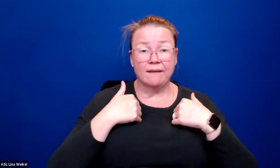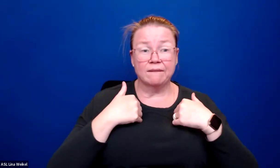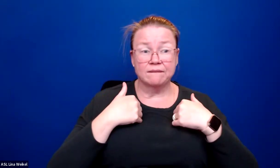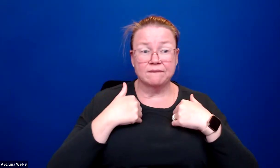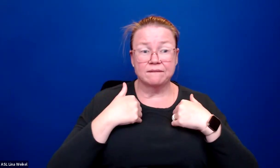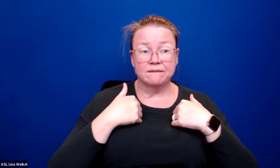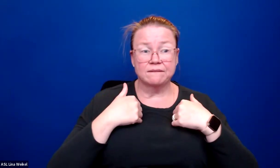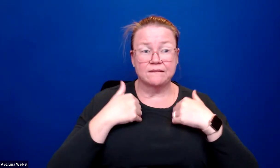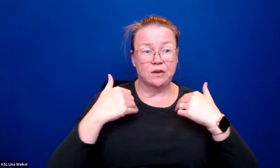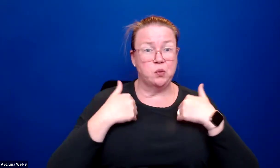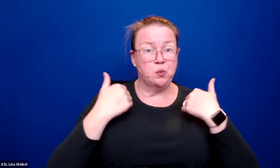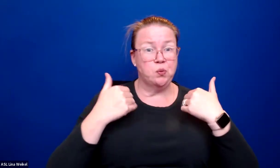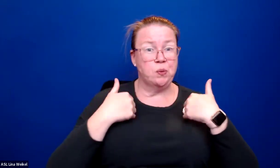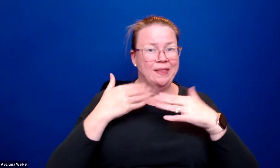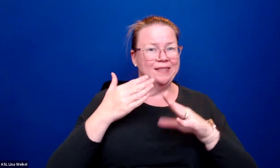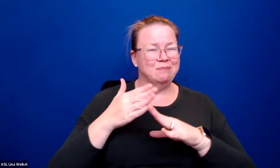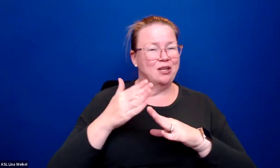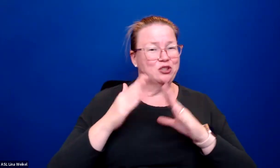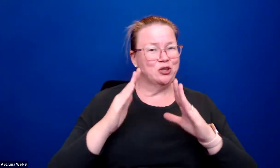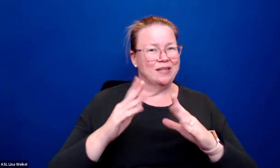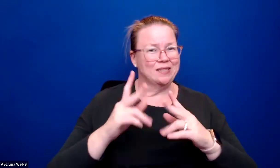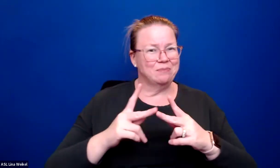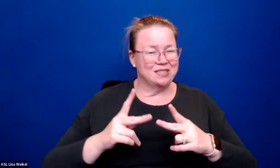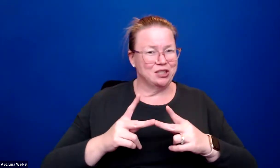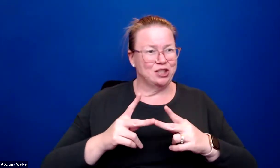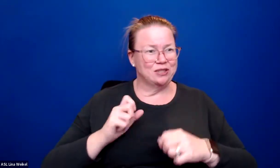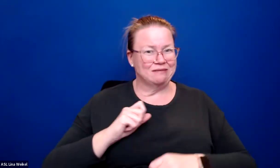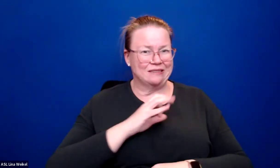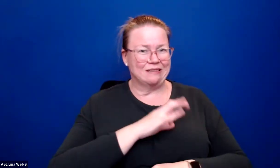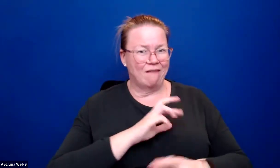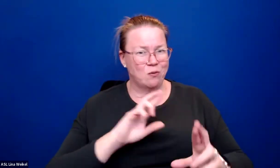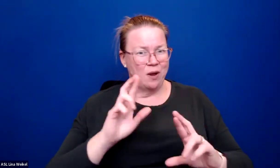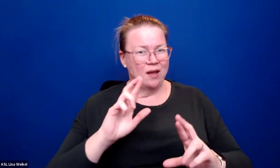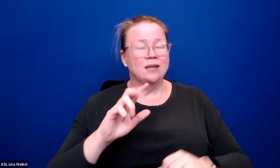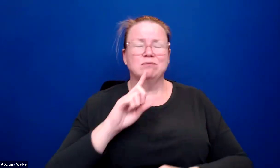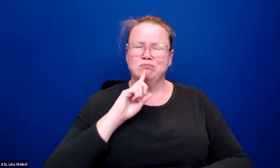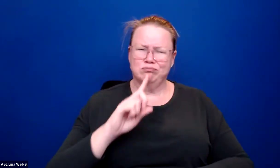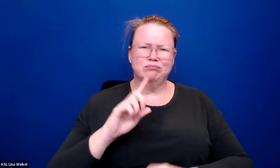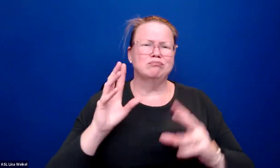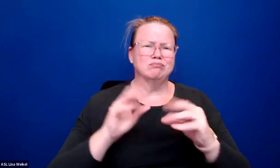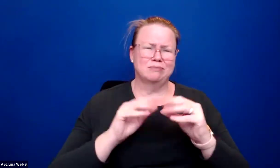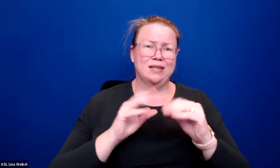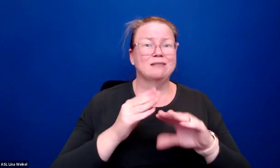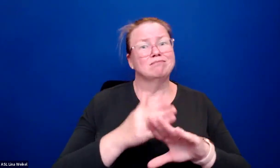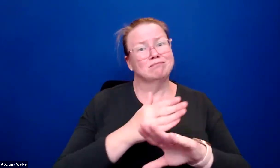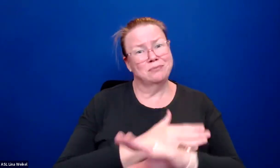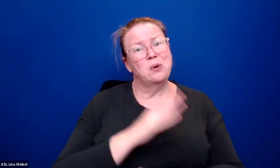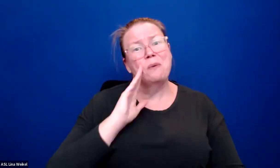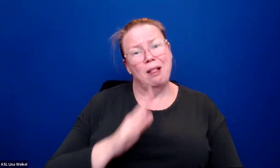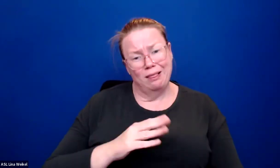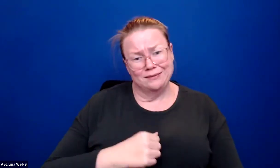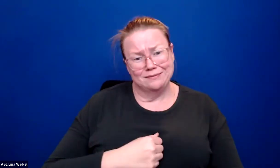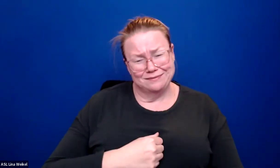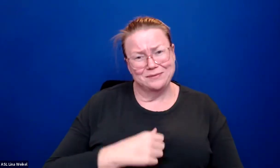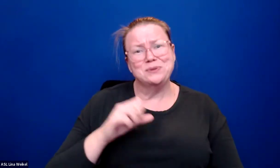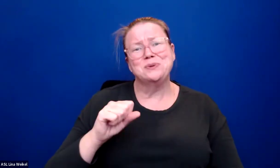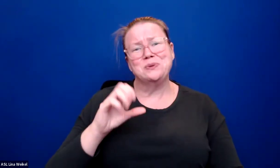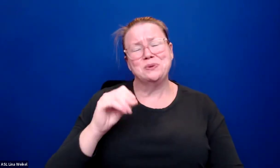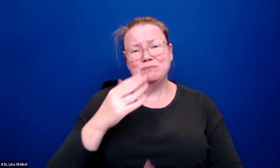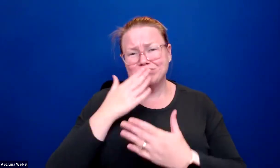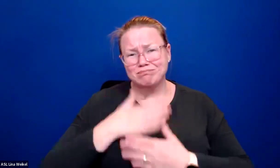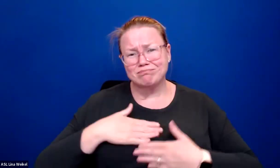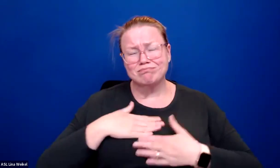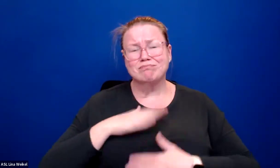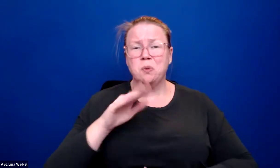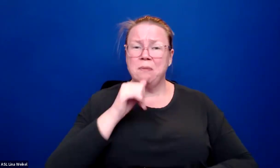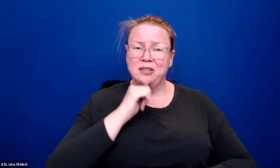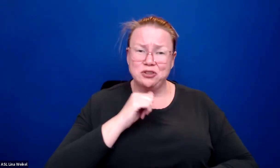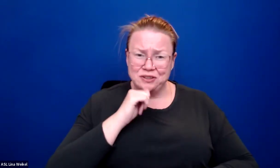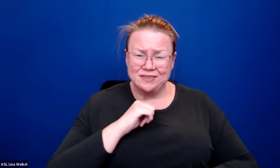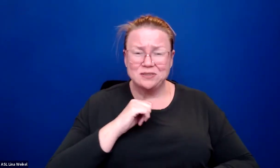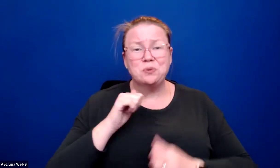Elissa w/ APRIL: the Youth specialist position stacked up. I'm sure the calls will get better, so I appreciate your patience with me